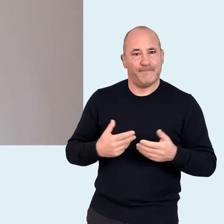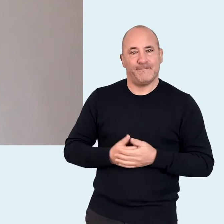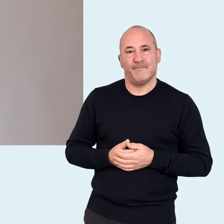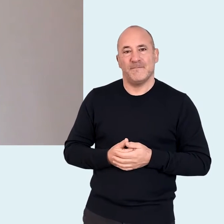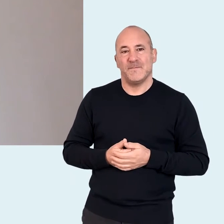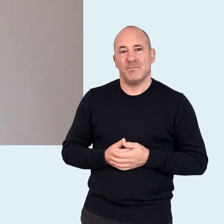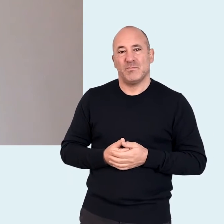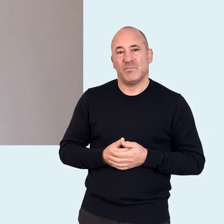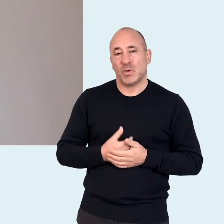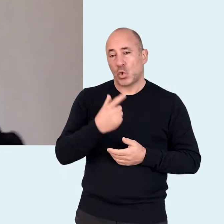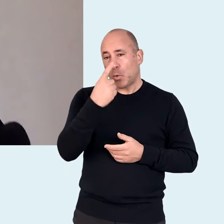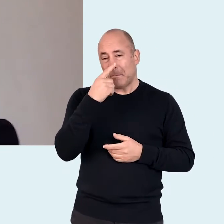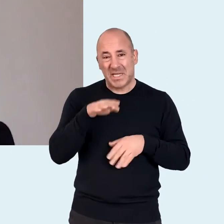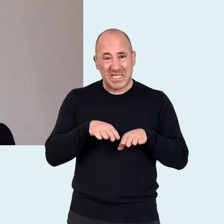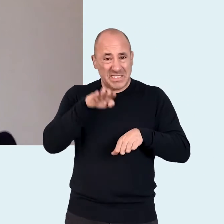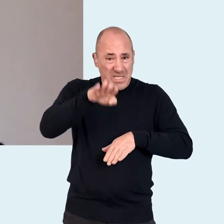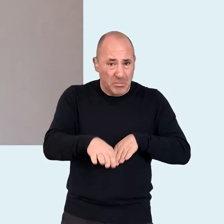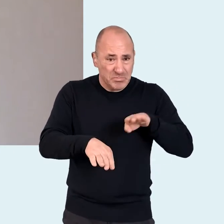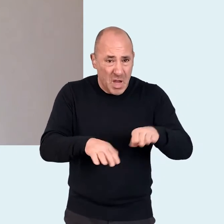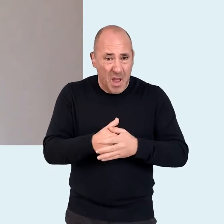can be achieved. So it might be steps, but it might be the movement of a wheelchair forward